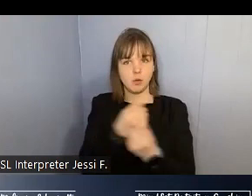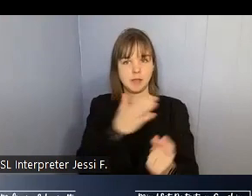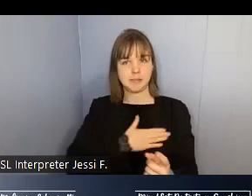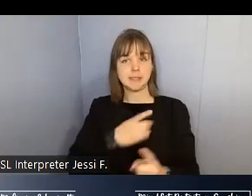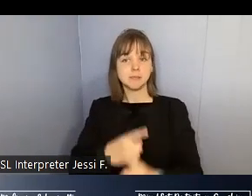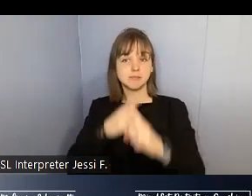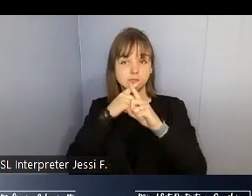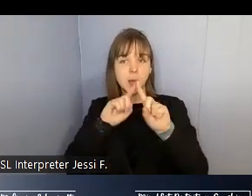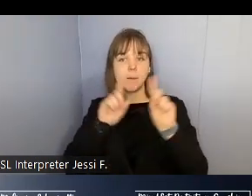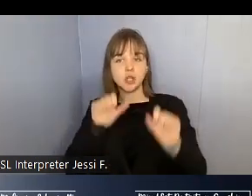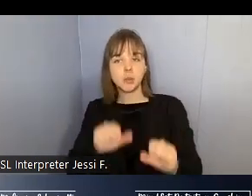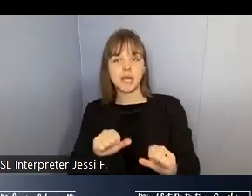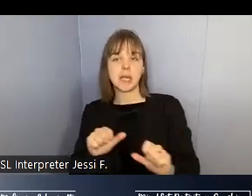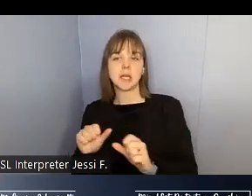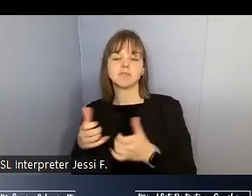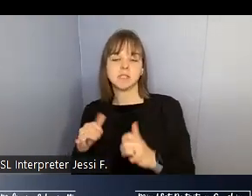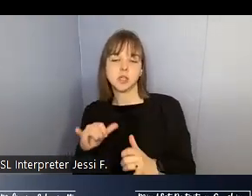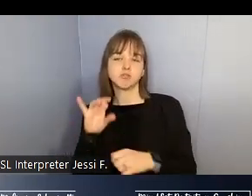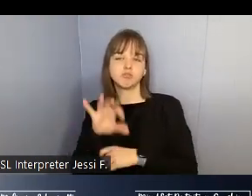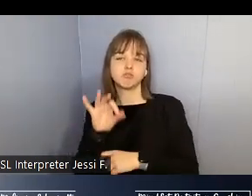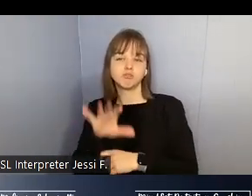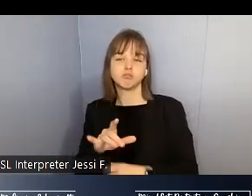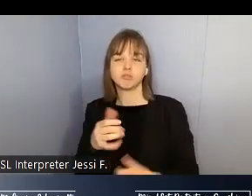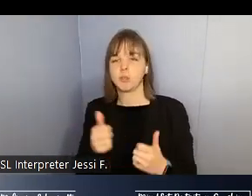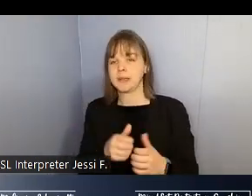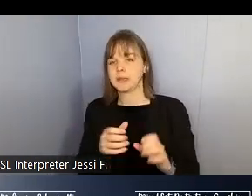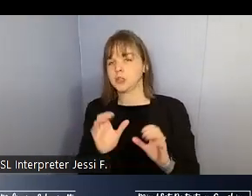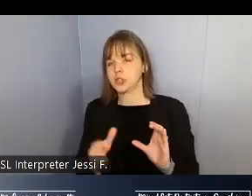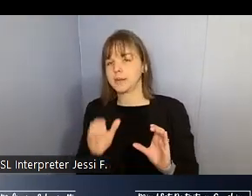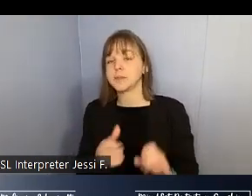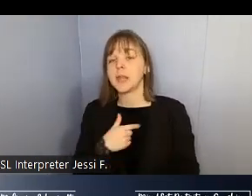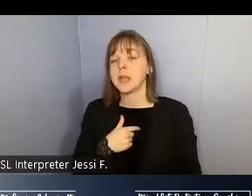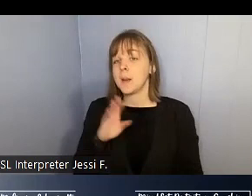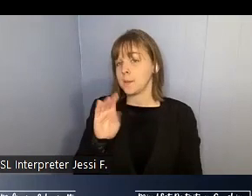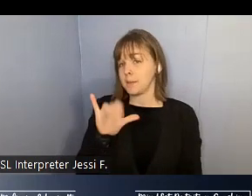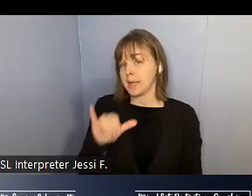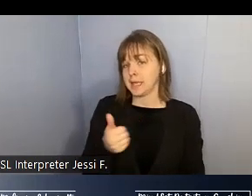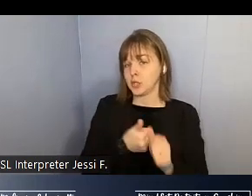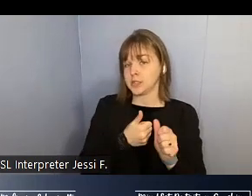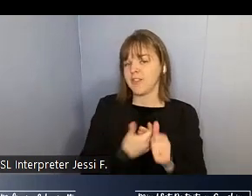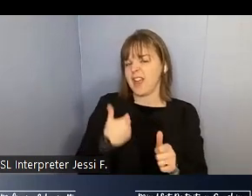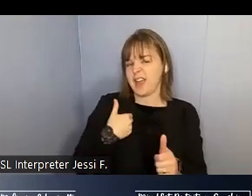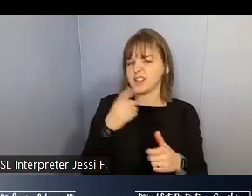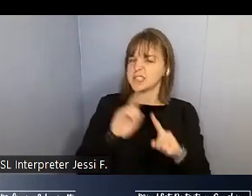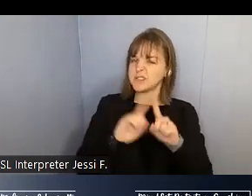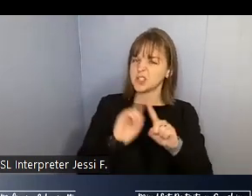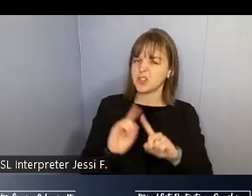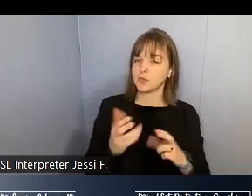I sent Becky and Michelle some really interesting handouts and resources that will support your efforts as you start to kick start your journey.